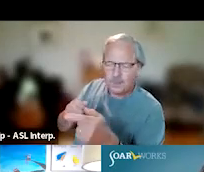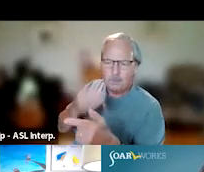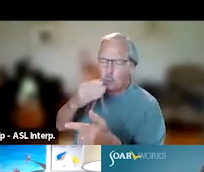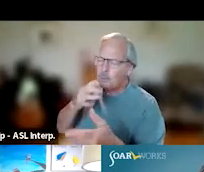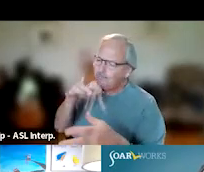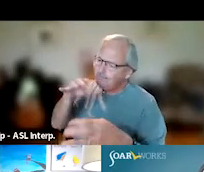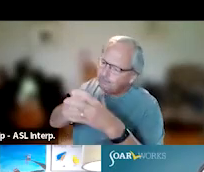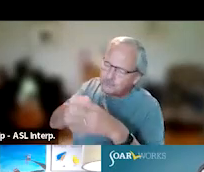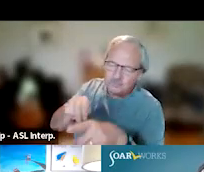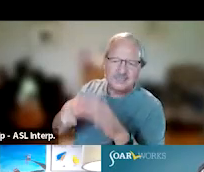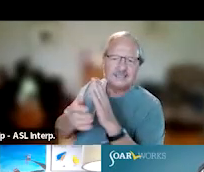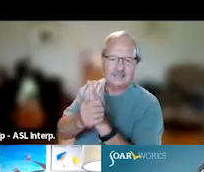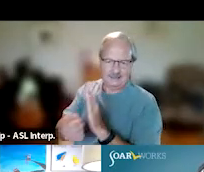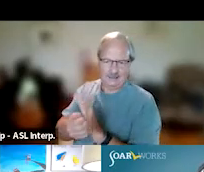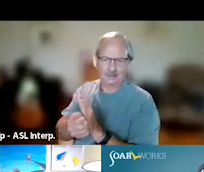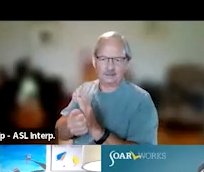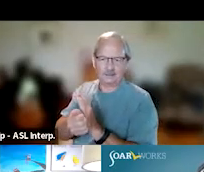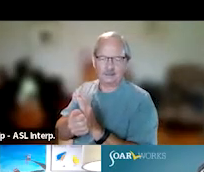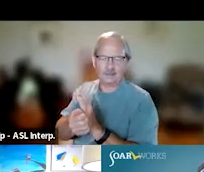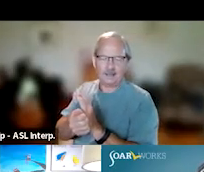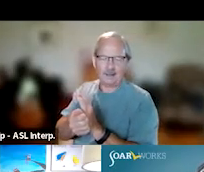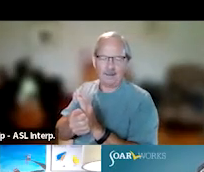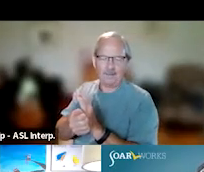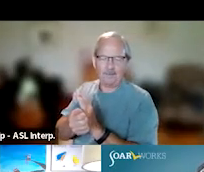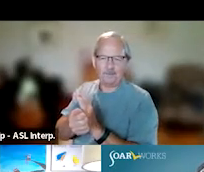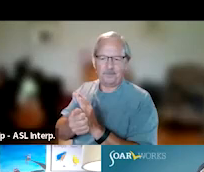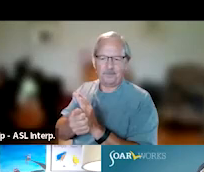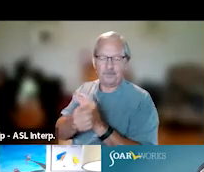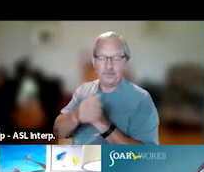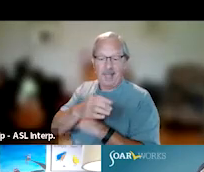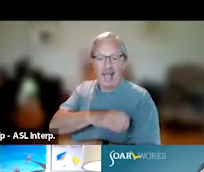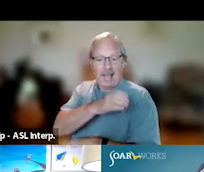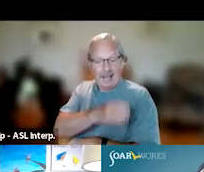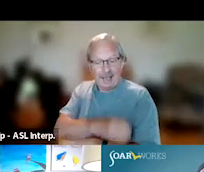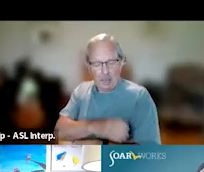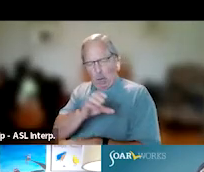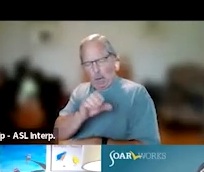by being clinical Columbos and getting out there